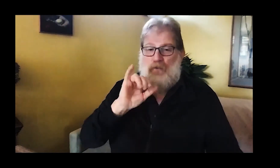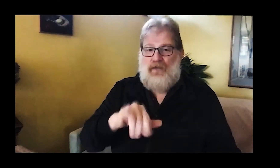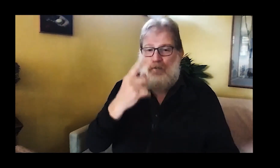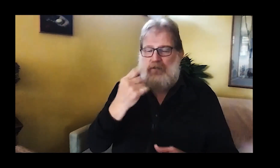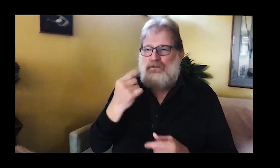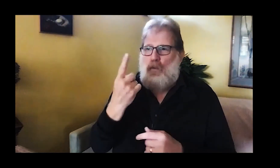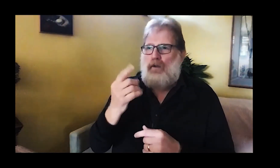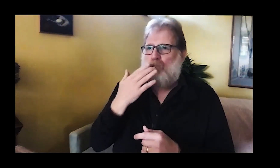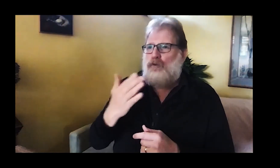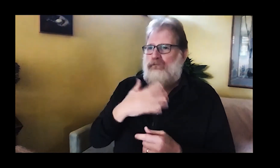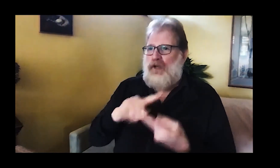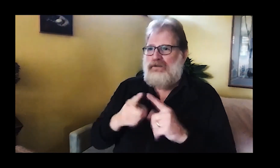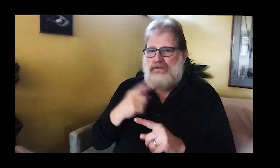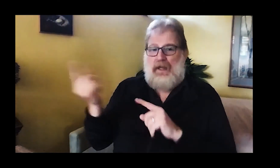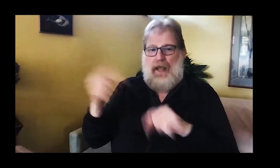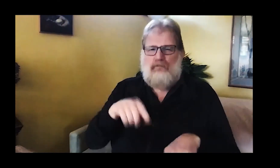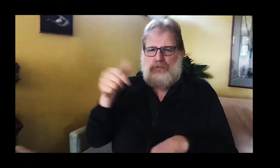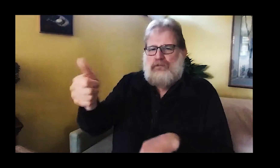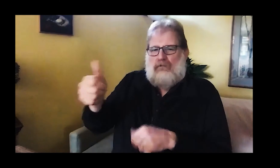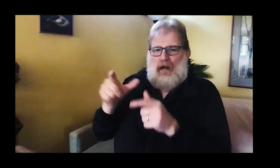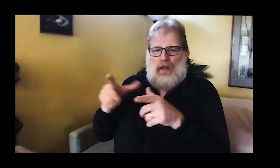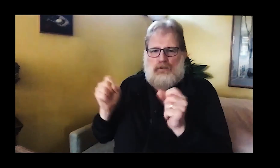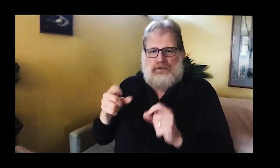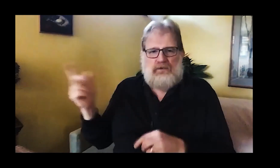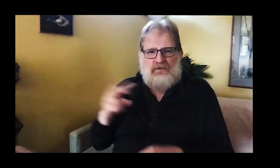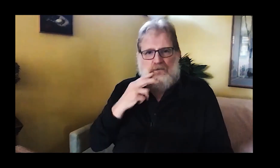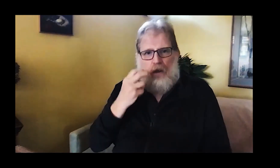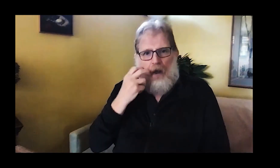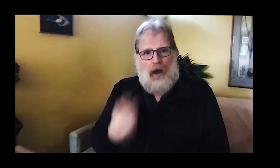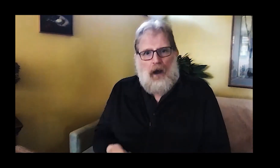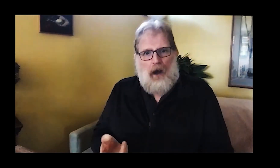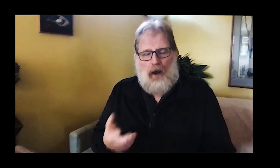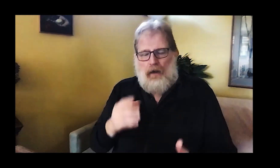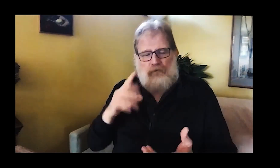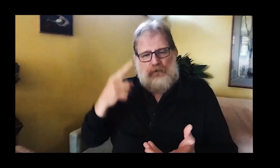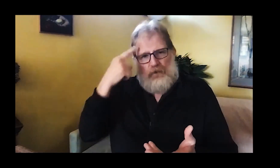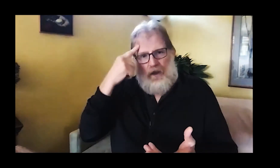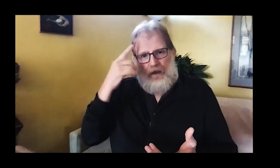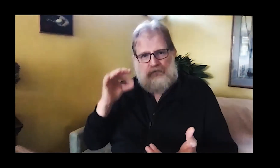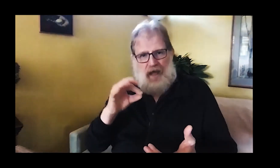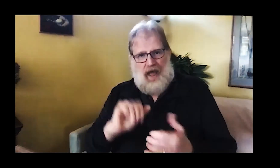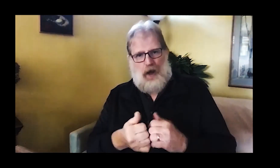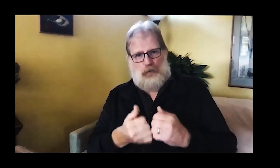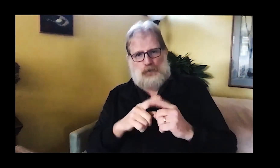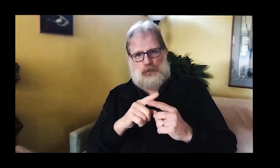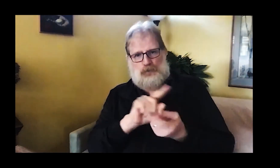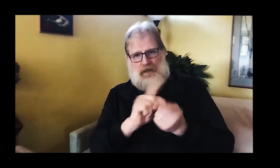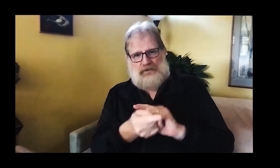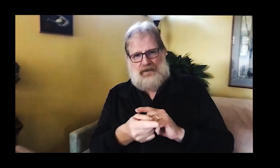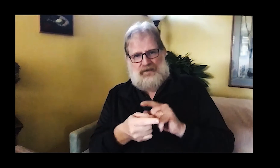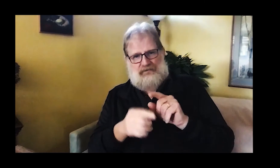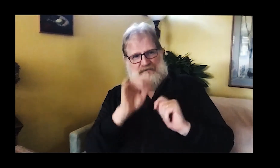and a good friend of mine came, who's a linguist, and they could not believe how we had translated